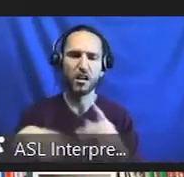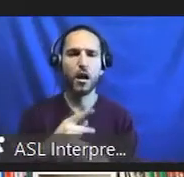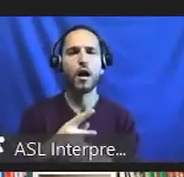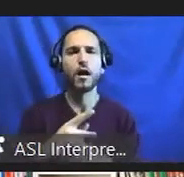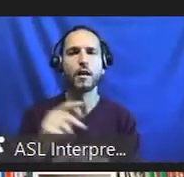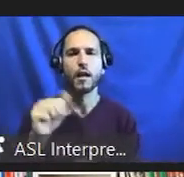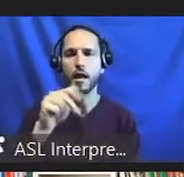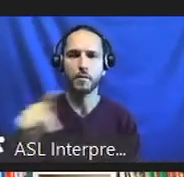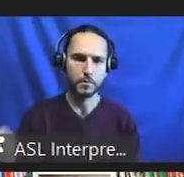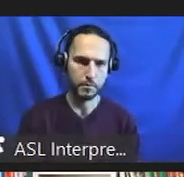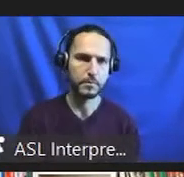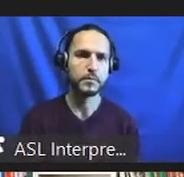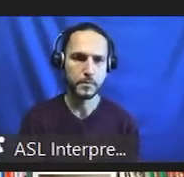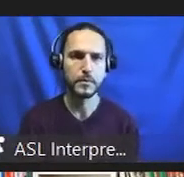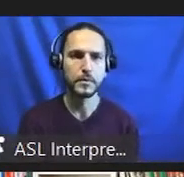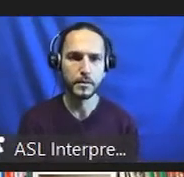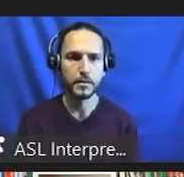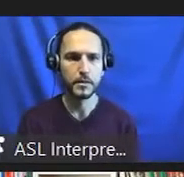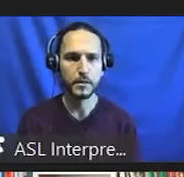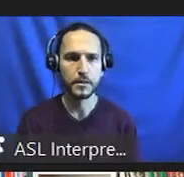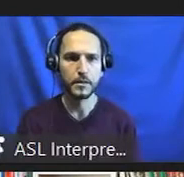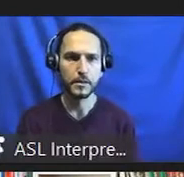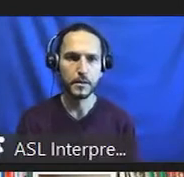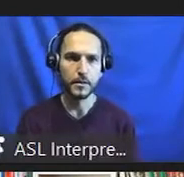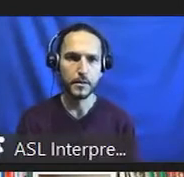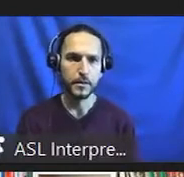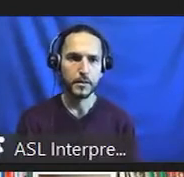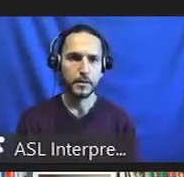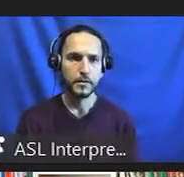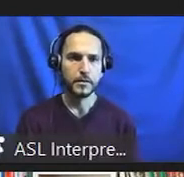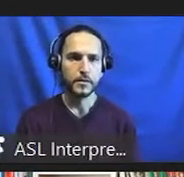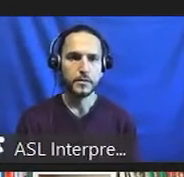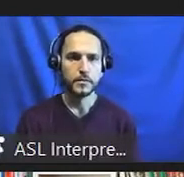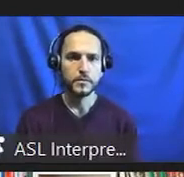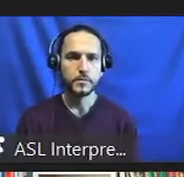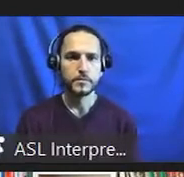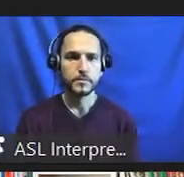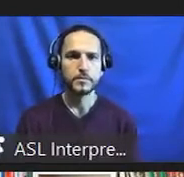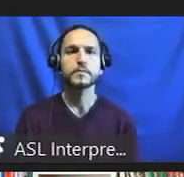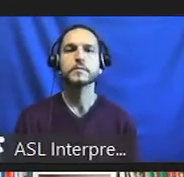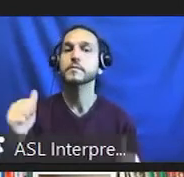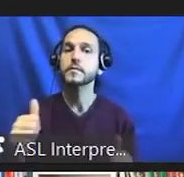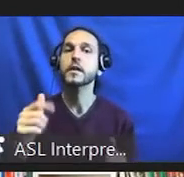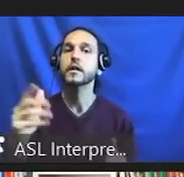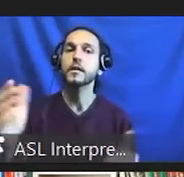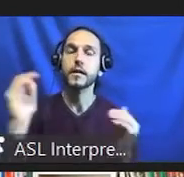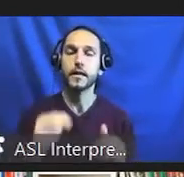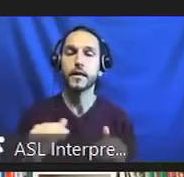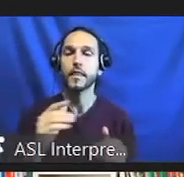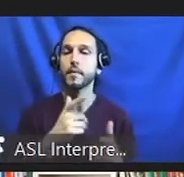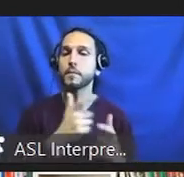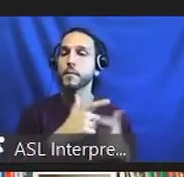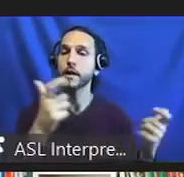OK, so going from those big class actions against the high-profile defendants and universities--